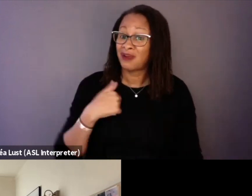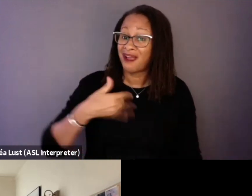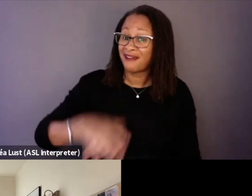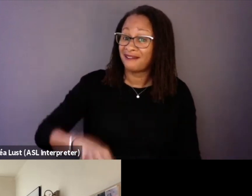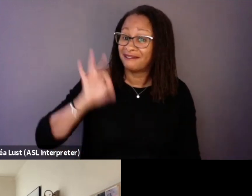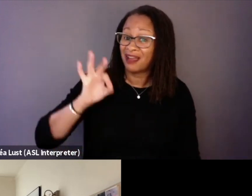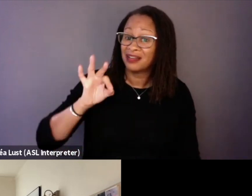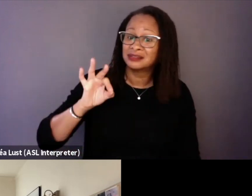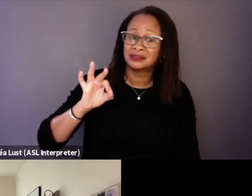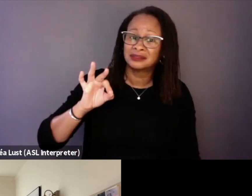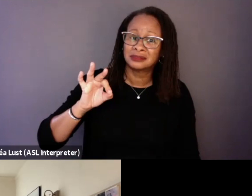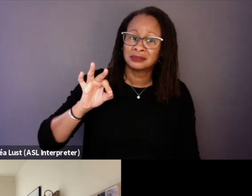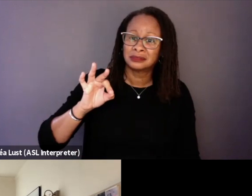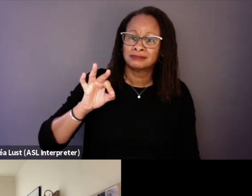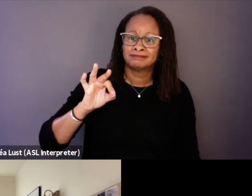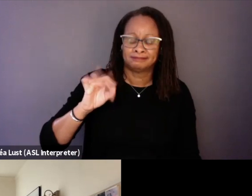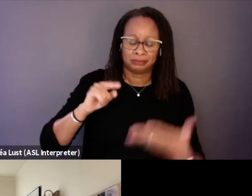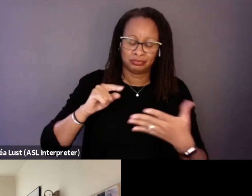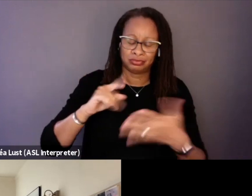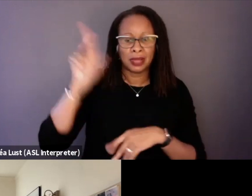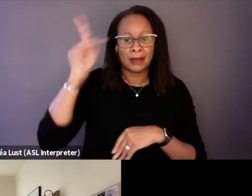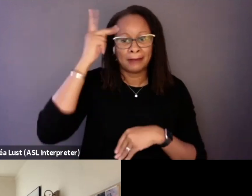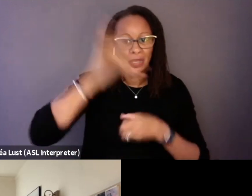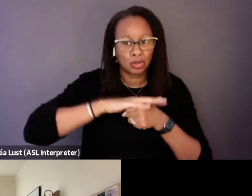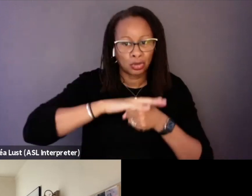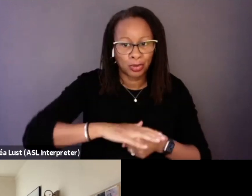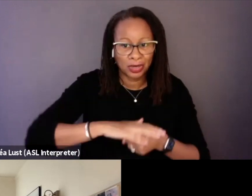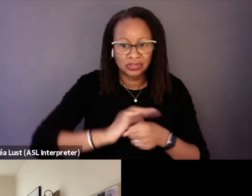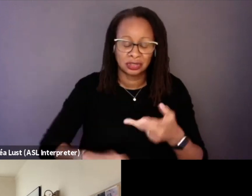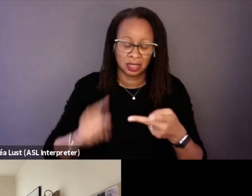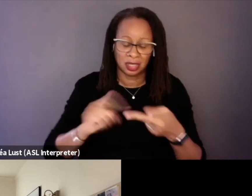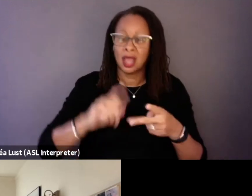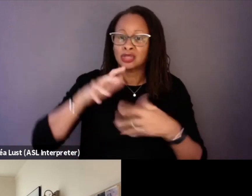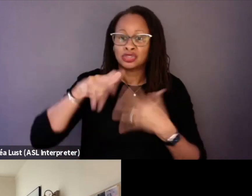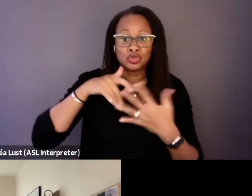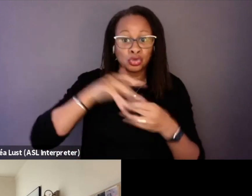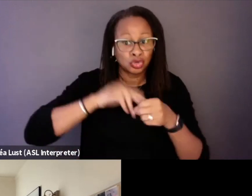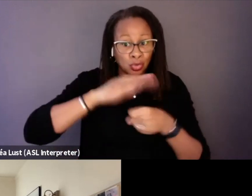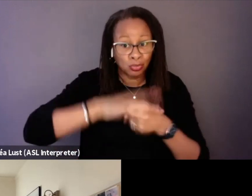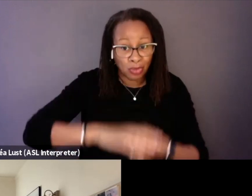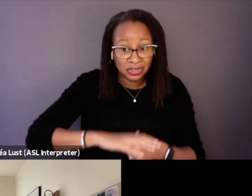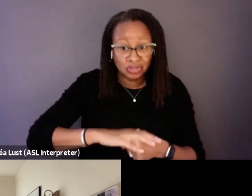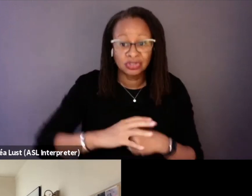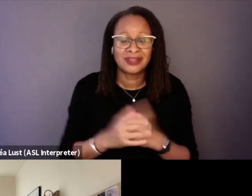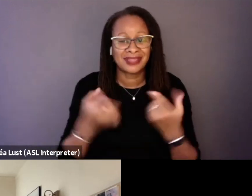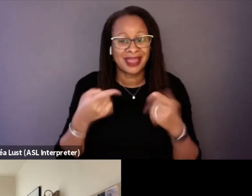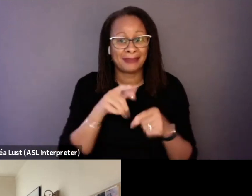All of the political pressures, all of the social pressures, that were happening in that space.